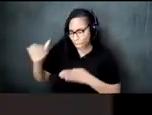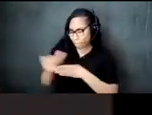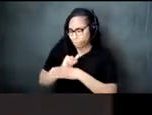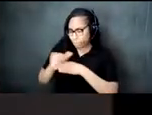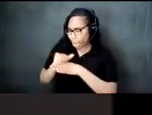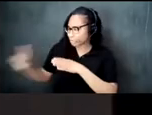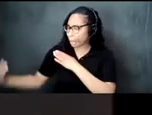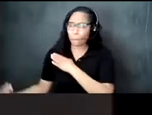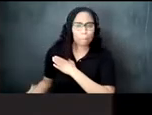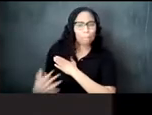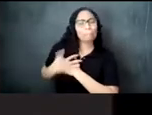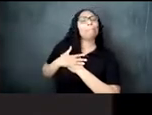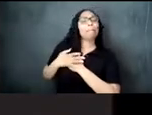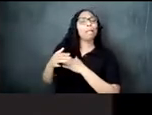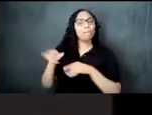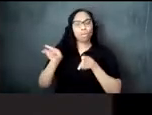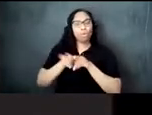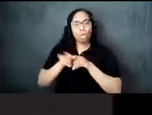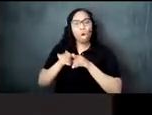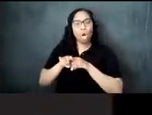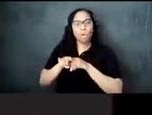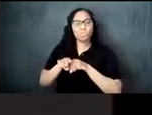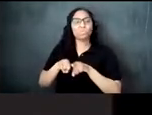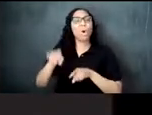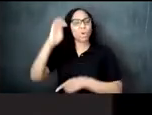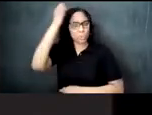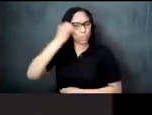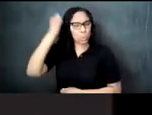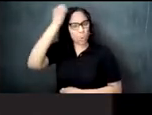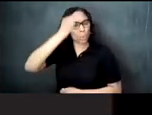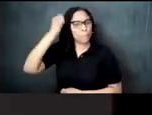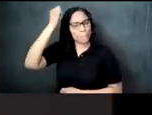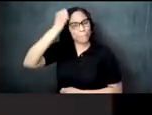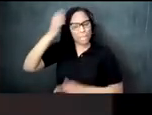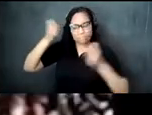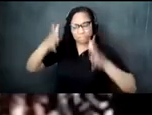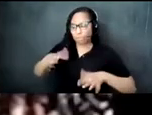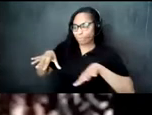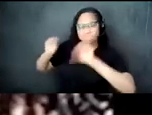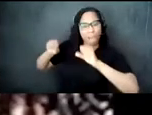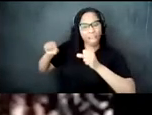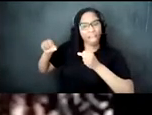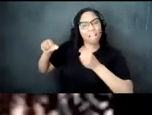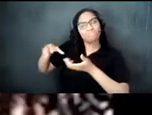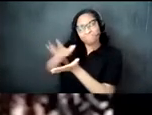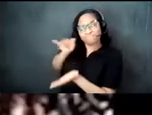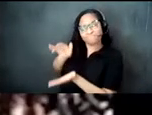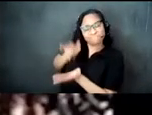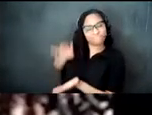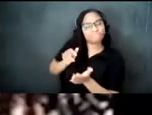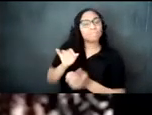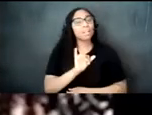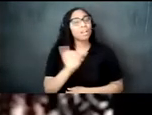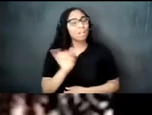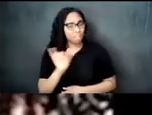as well as appropriated by european slavers on one hand colonizers wanted enslaved africans healing